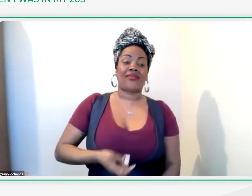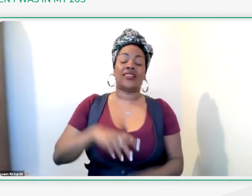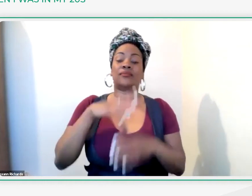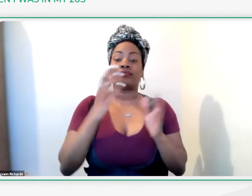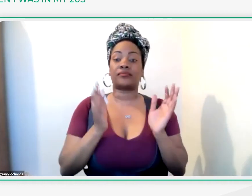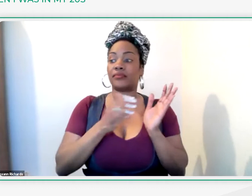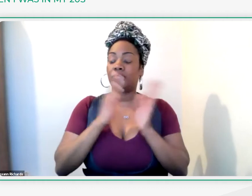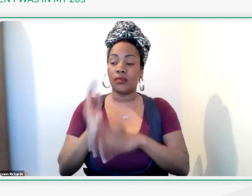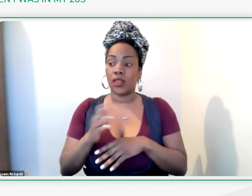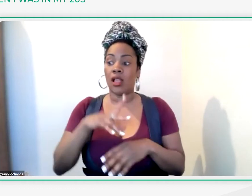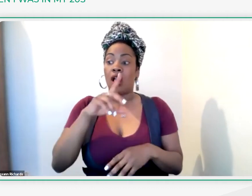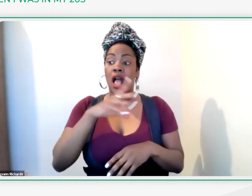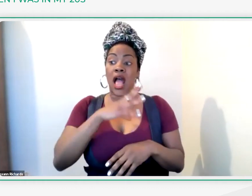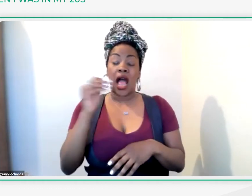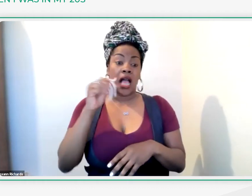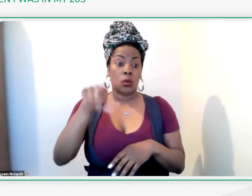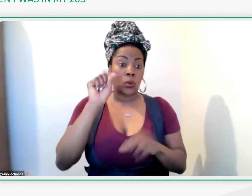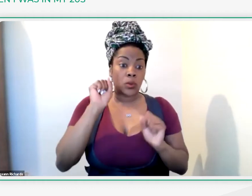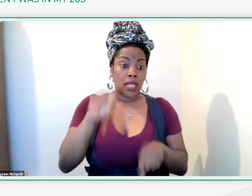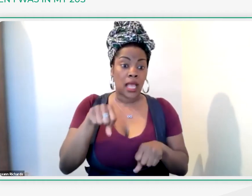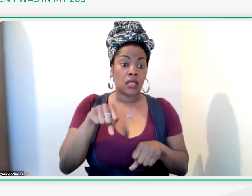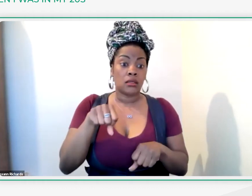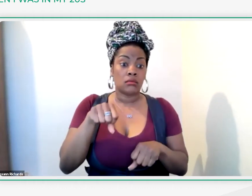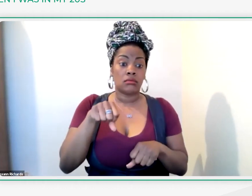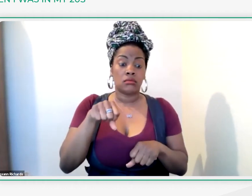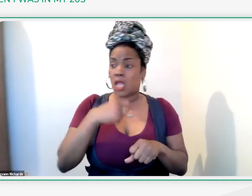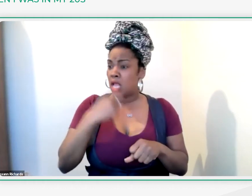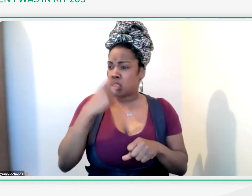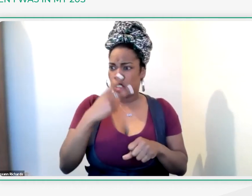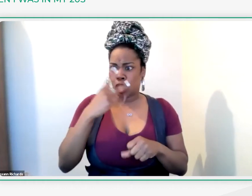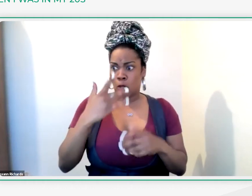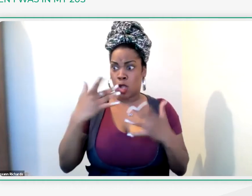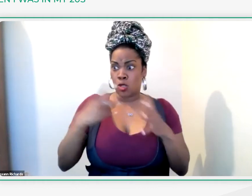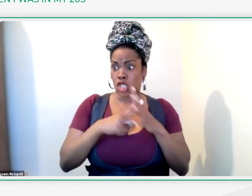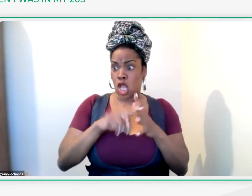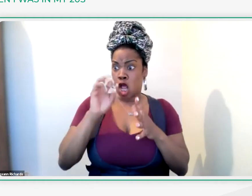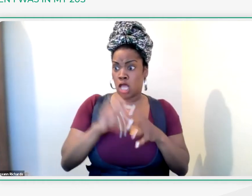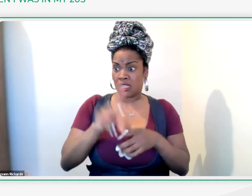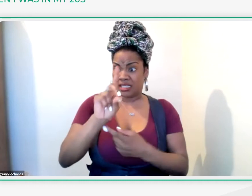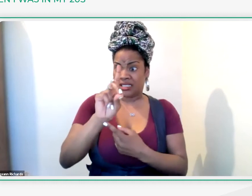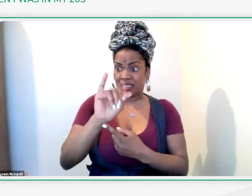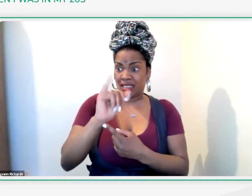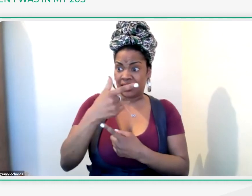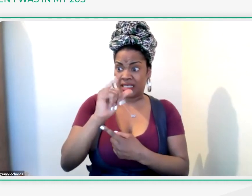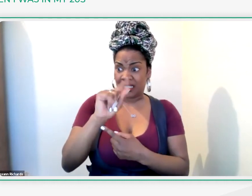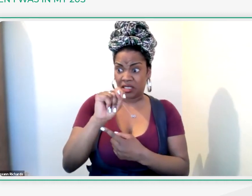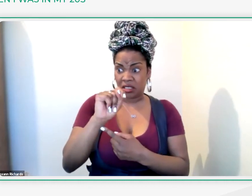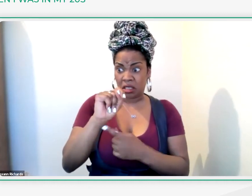I'm pretty curious myself. I see Digit.